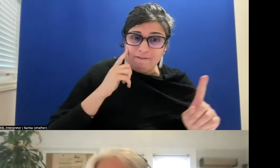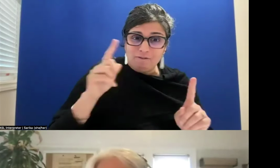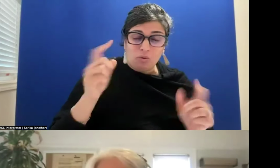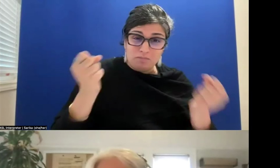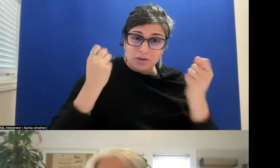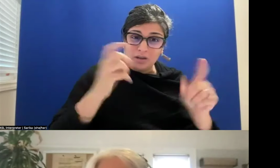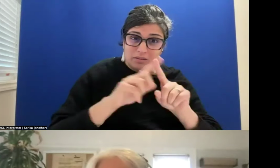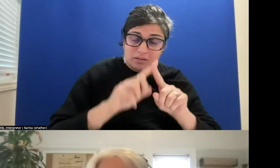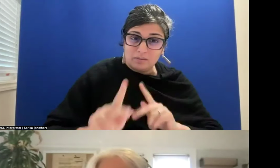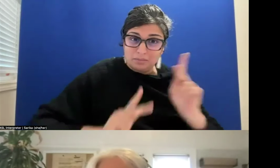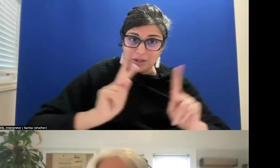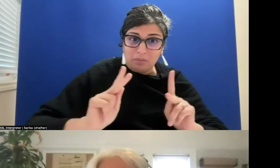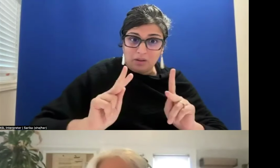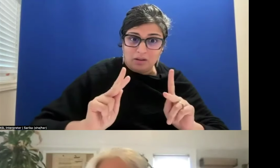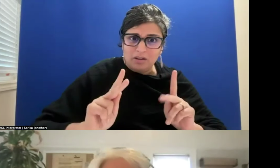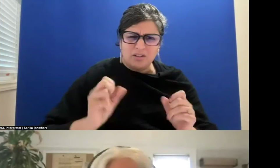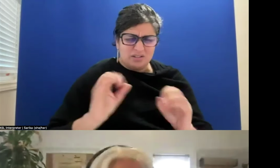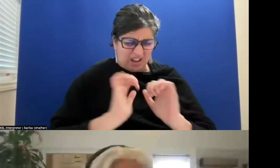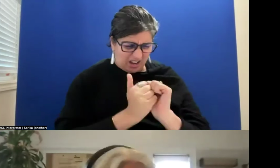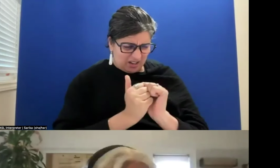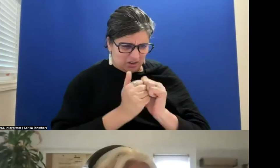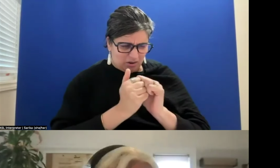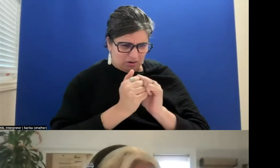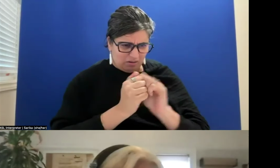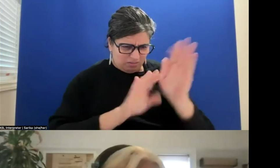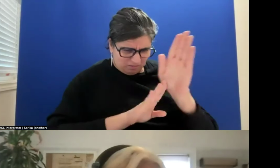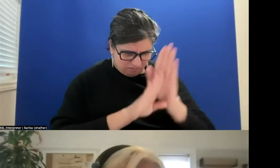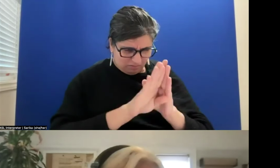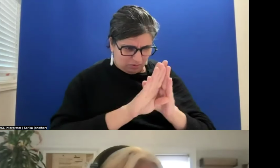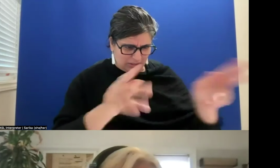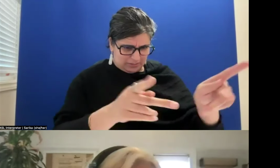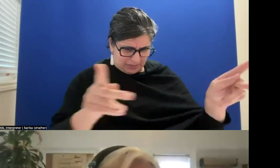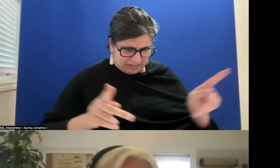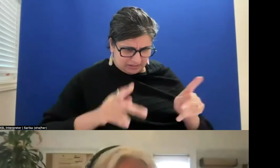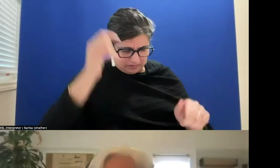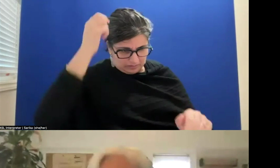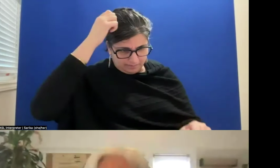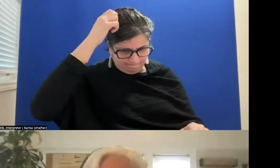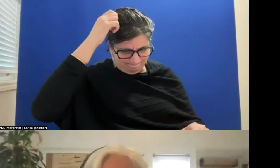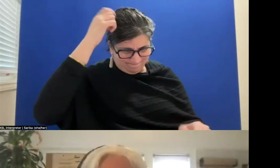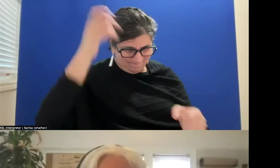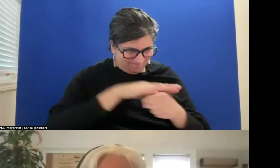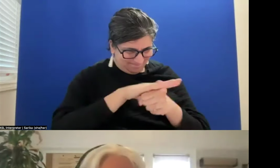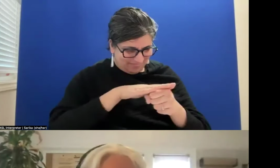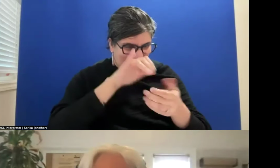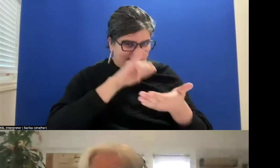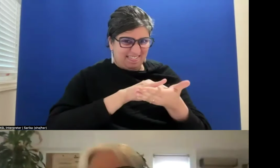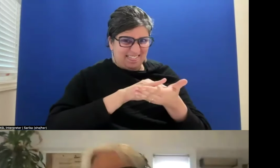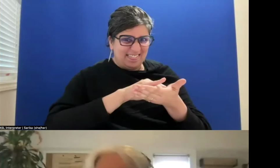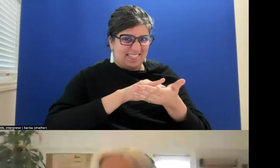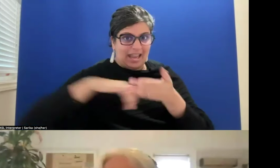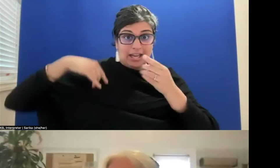And so then how how can you create spaces in which, that intergenerational exchange can happen?